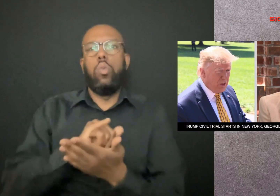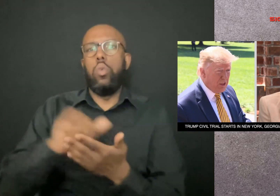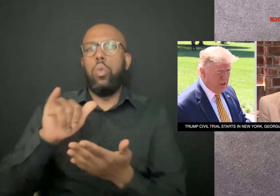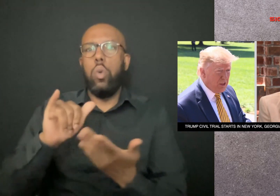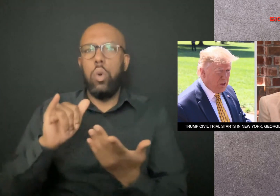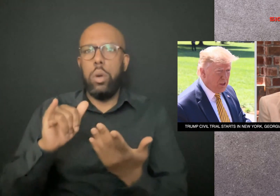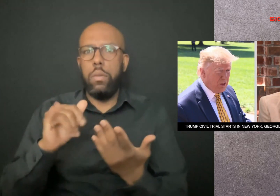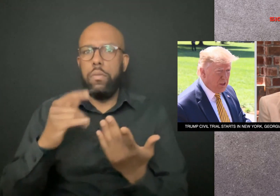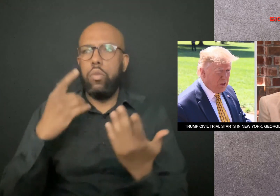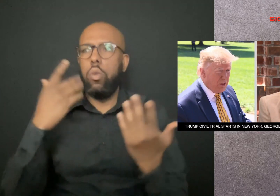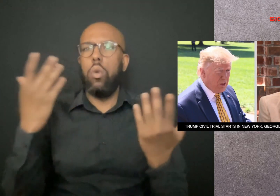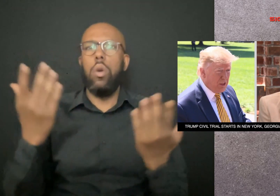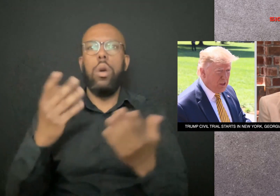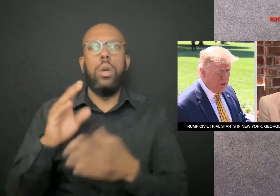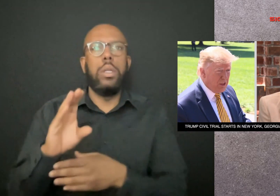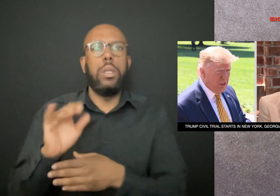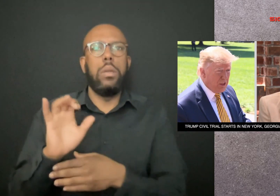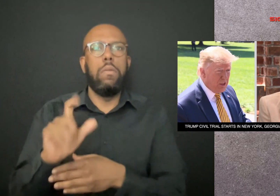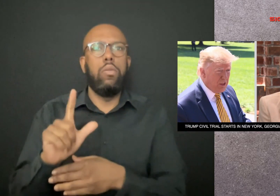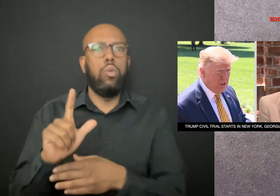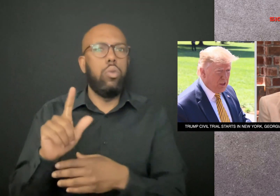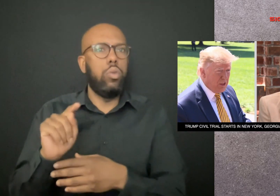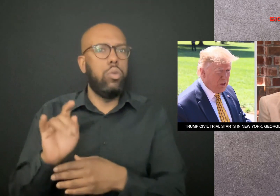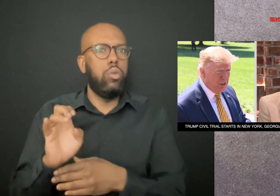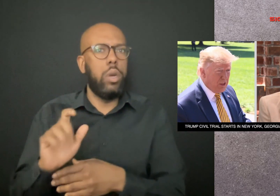jury selection began today Tuesday in New York